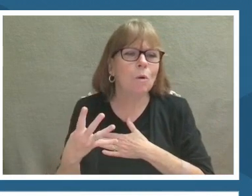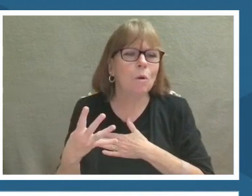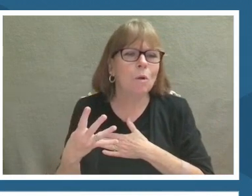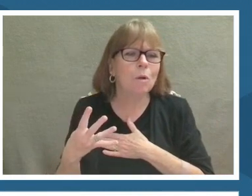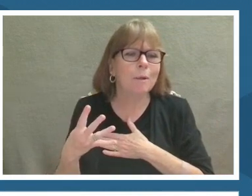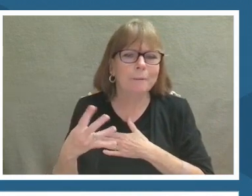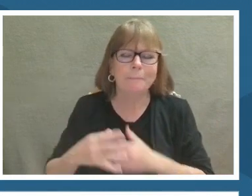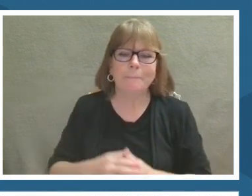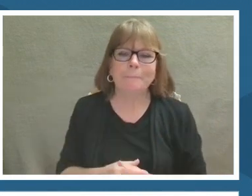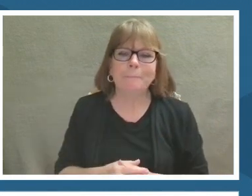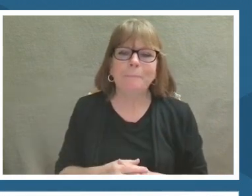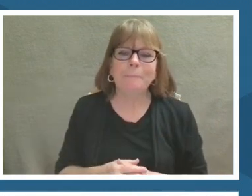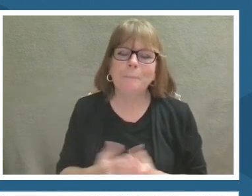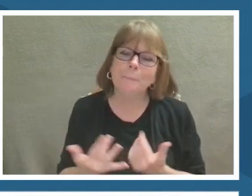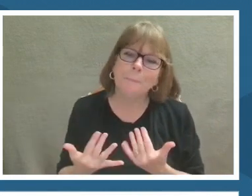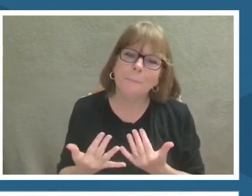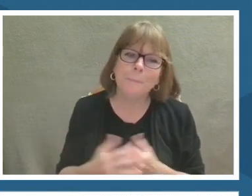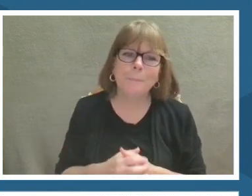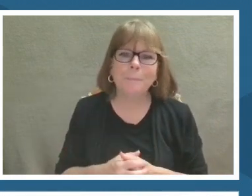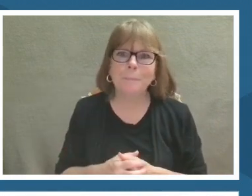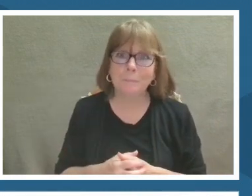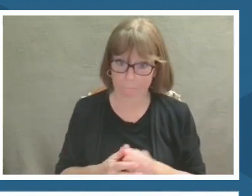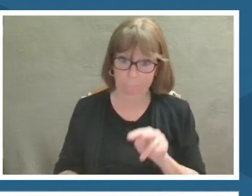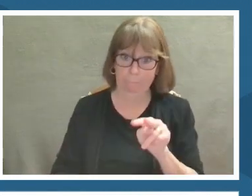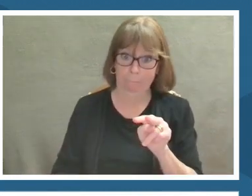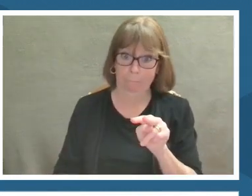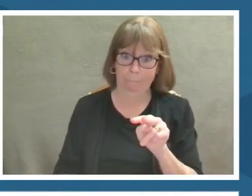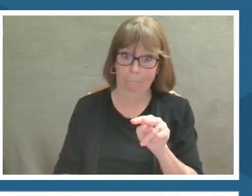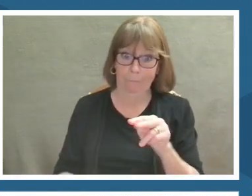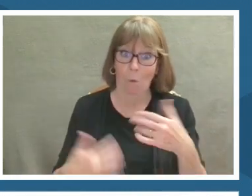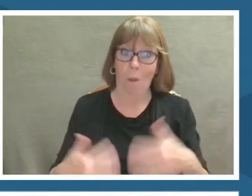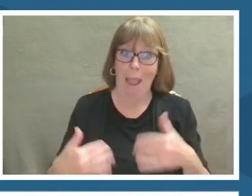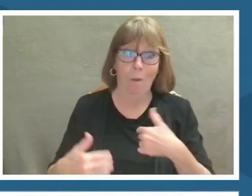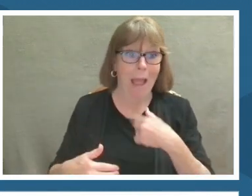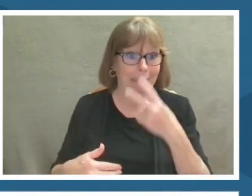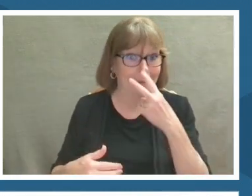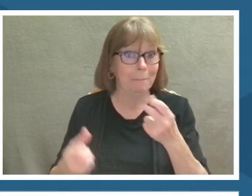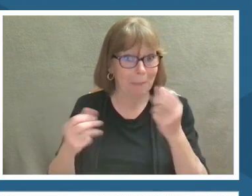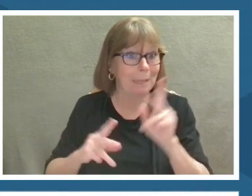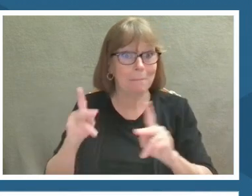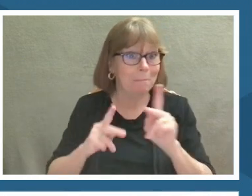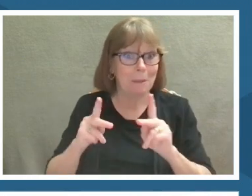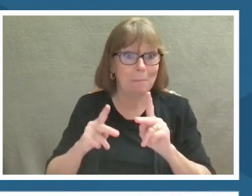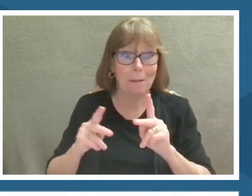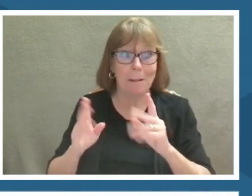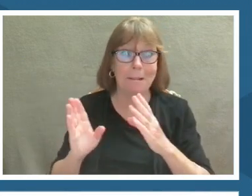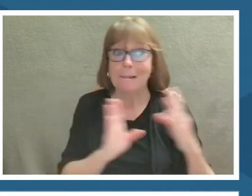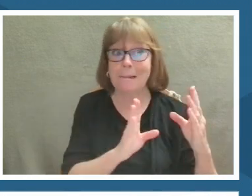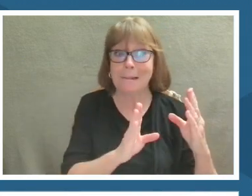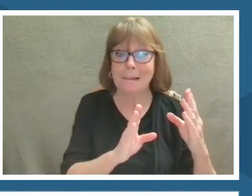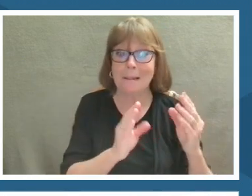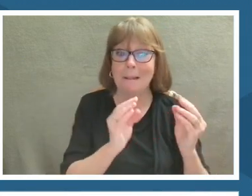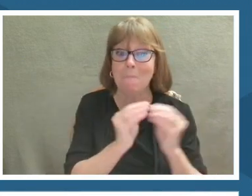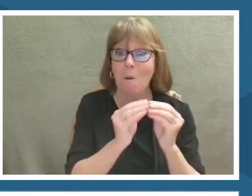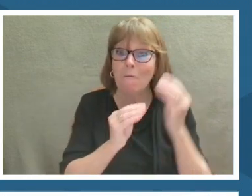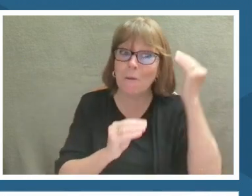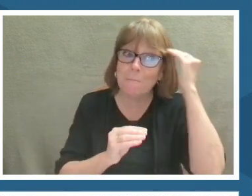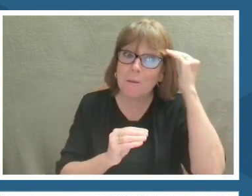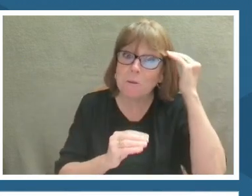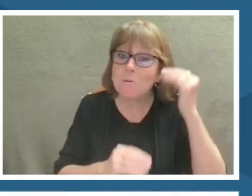and this is awesome really great news i'm seeing a lot of growth